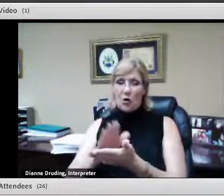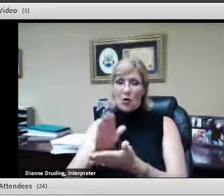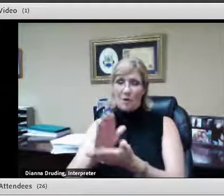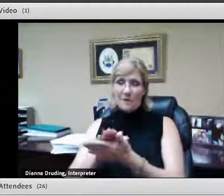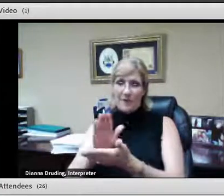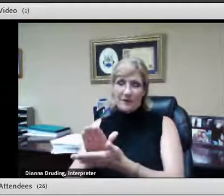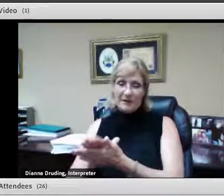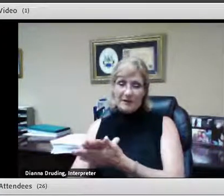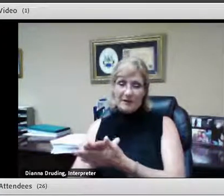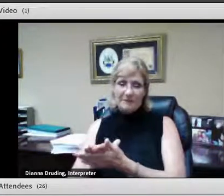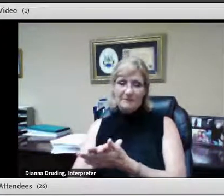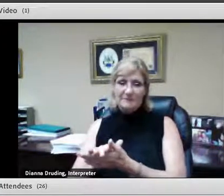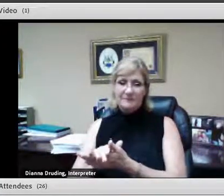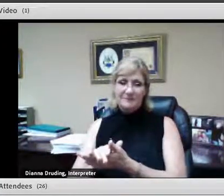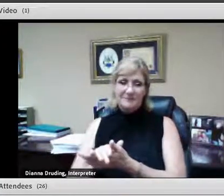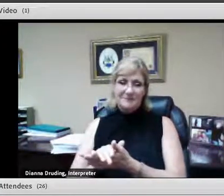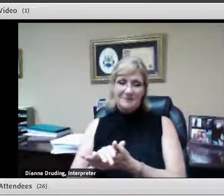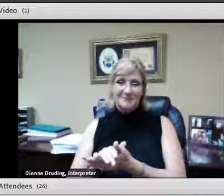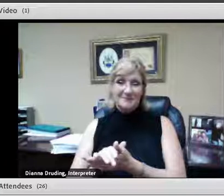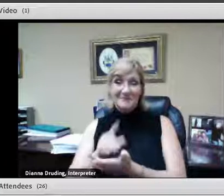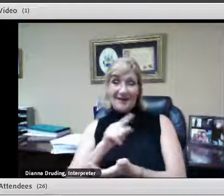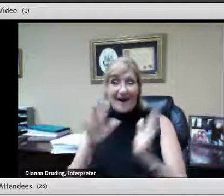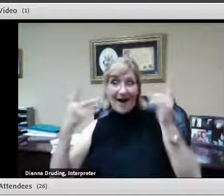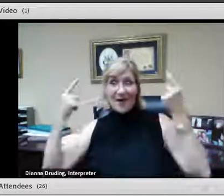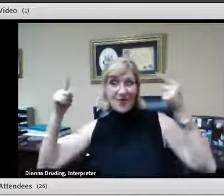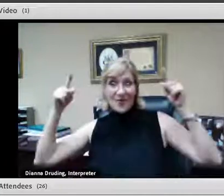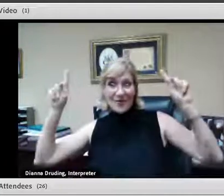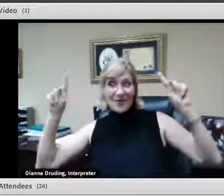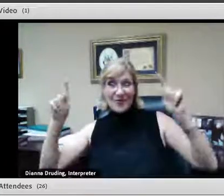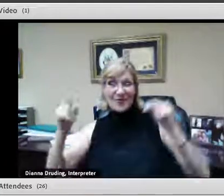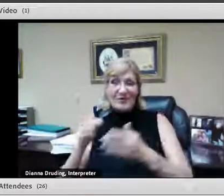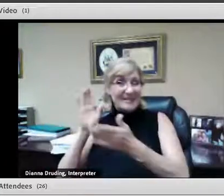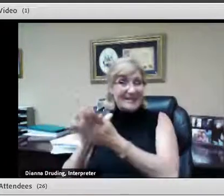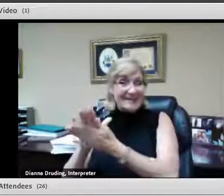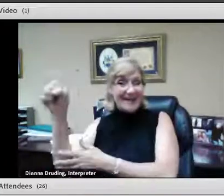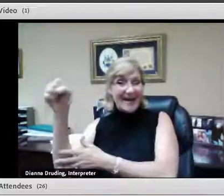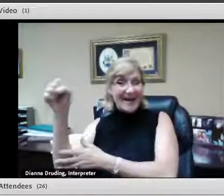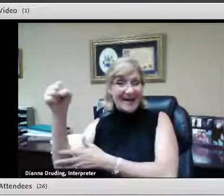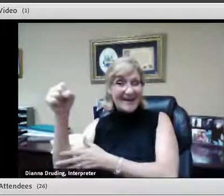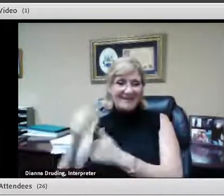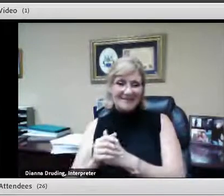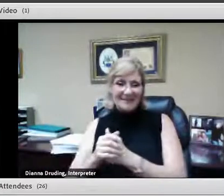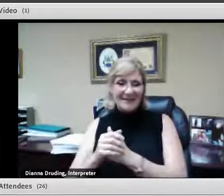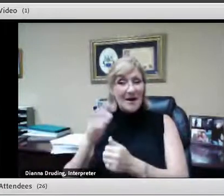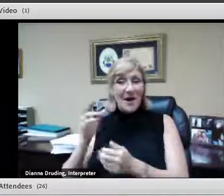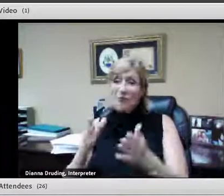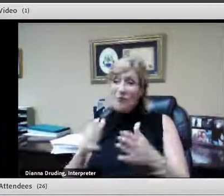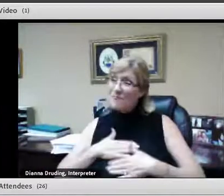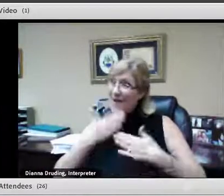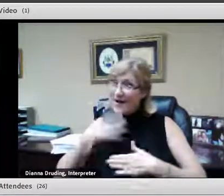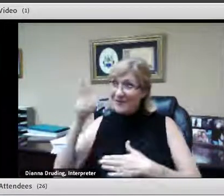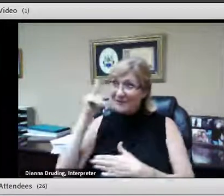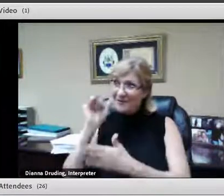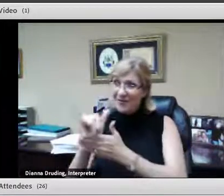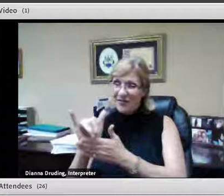Strawberry. Ryan: Hey, all right, Crystal. Hilary: Whoo-hoo! Yes! Oh, I'm so glad to hear that. And then coconut.